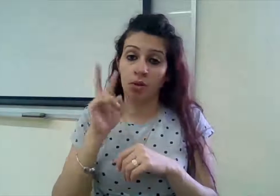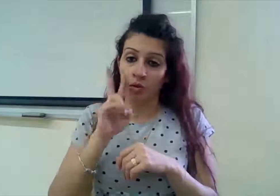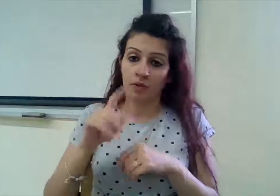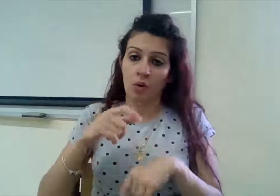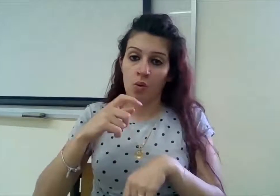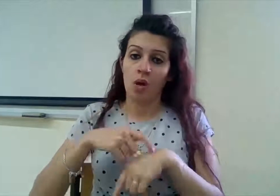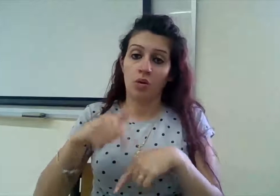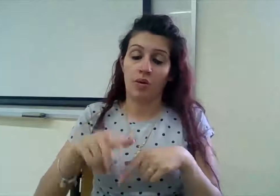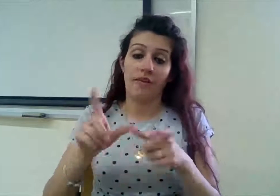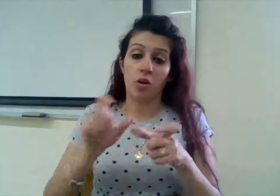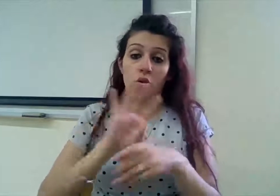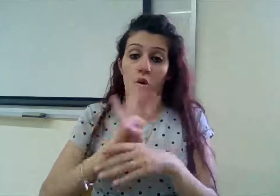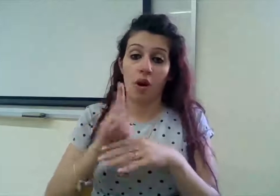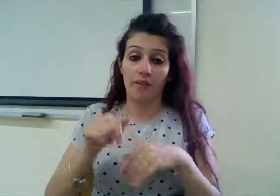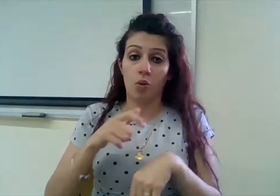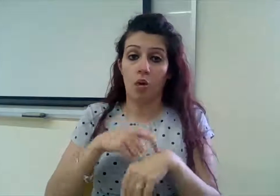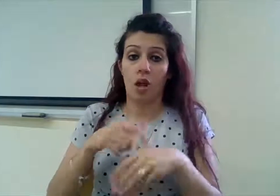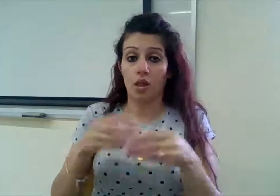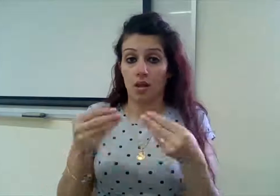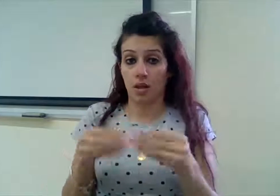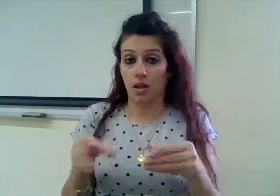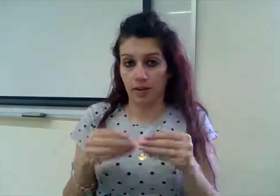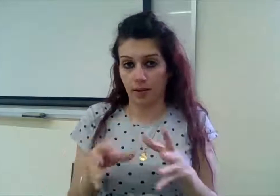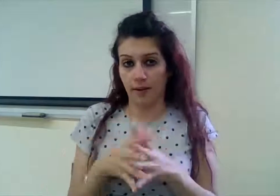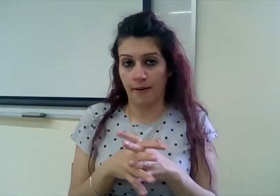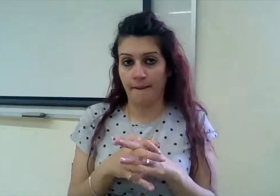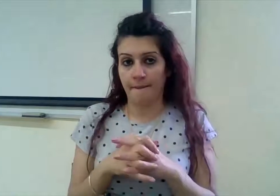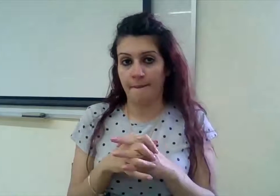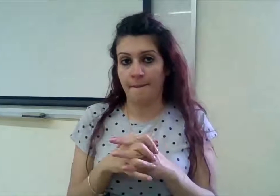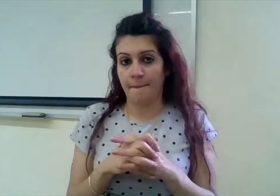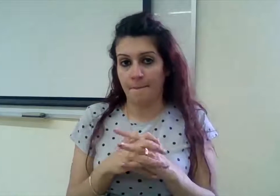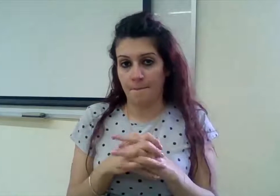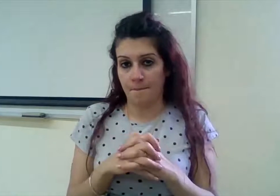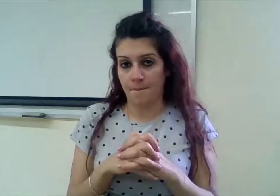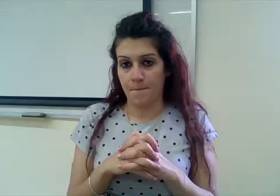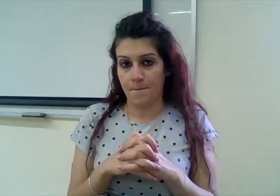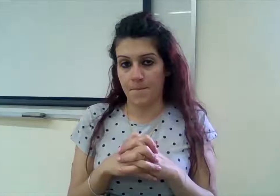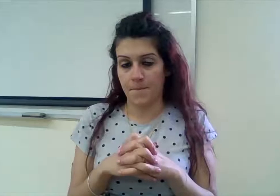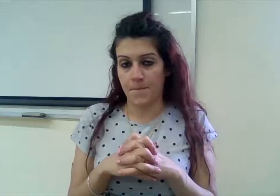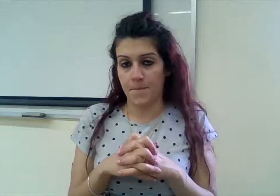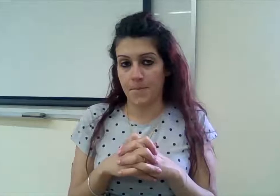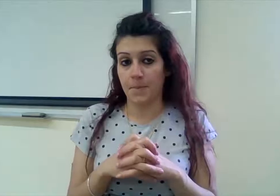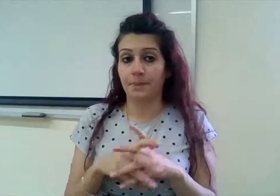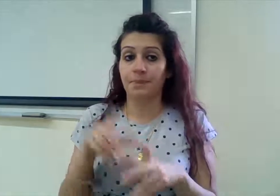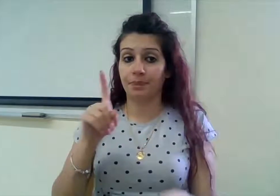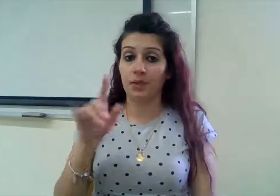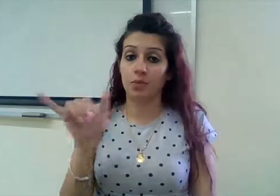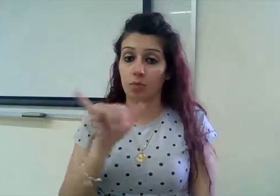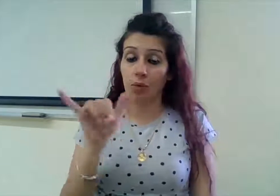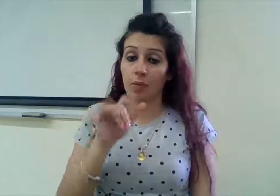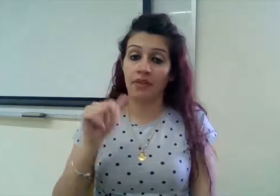presenters today and thanks again for your lively participation and I like to